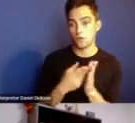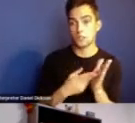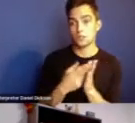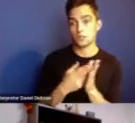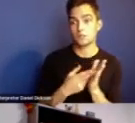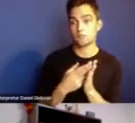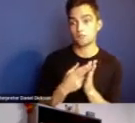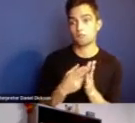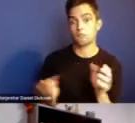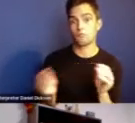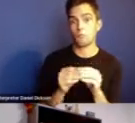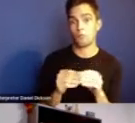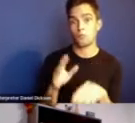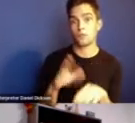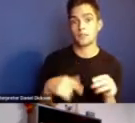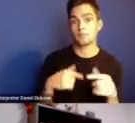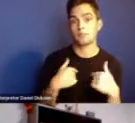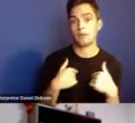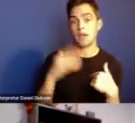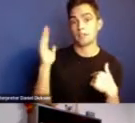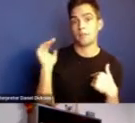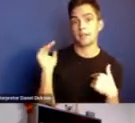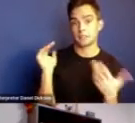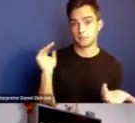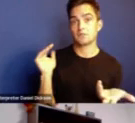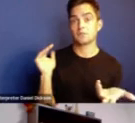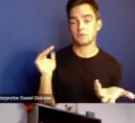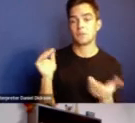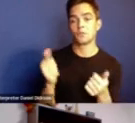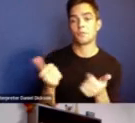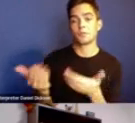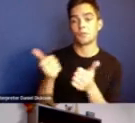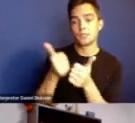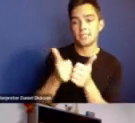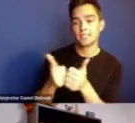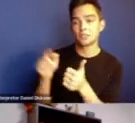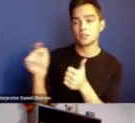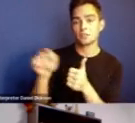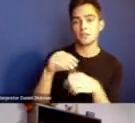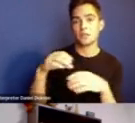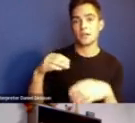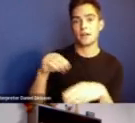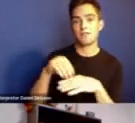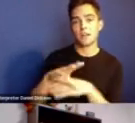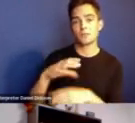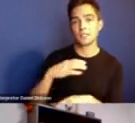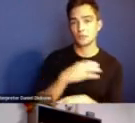much higher than my expectations. We've presented it to each of our advisory councils, we've presented it to